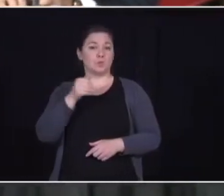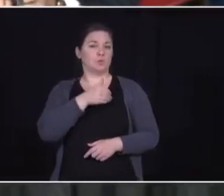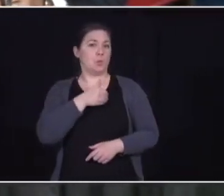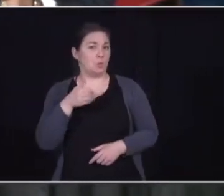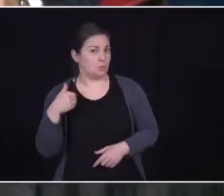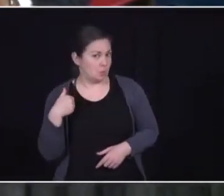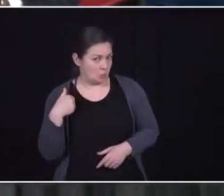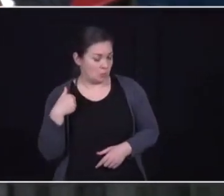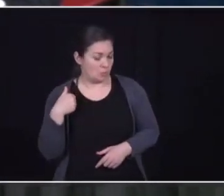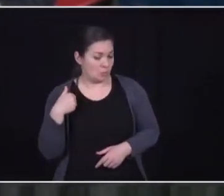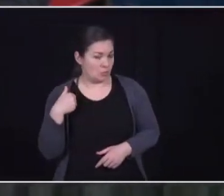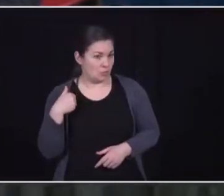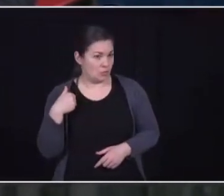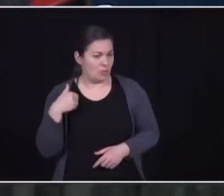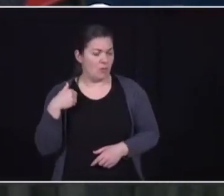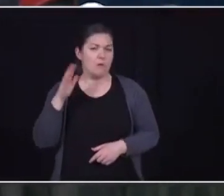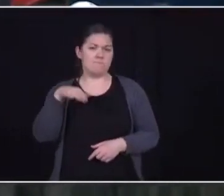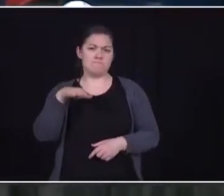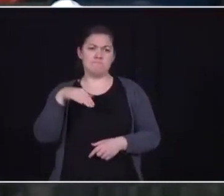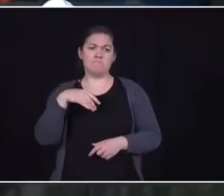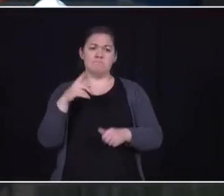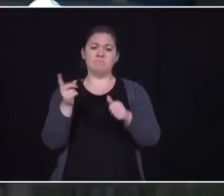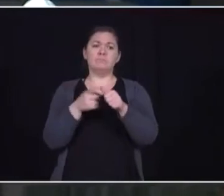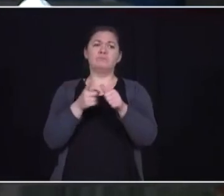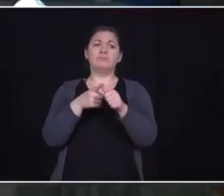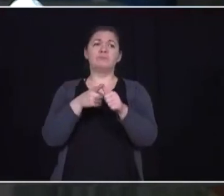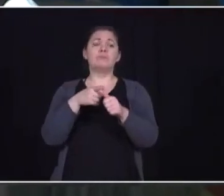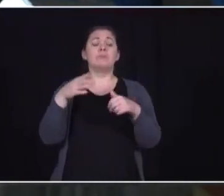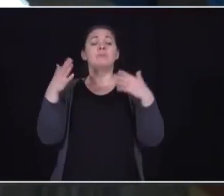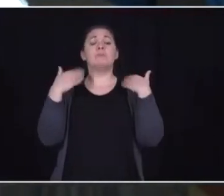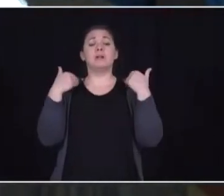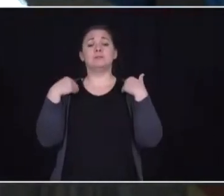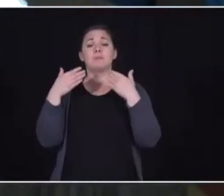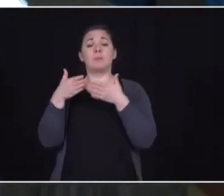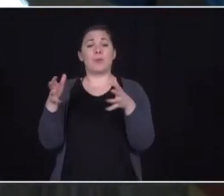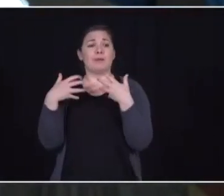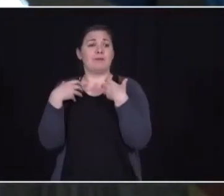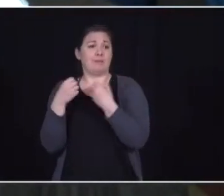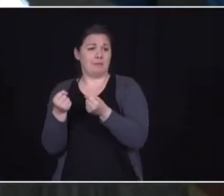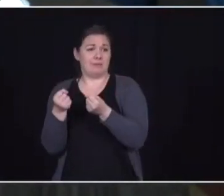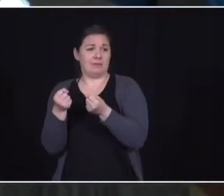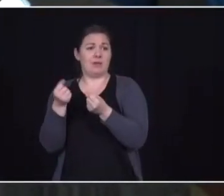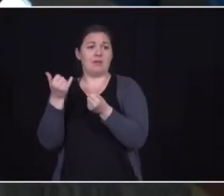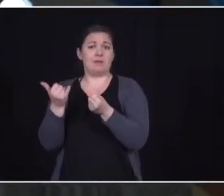Good afternoon everyone and thank you everyone for taking my call. These questions are behalf of my colleagues